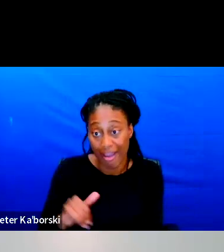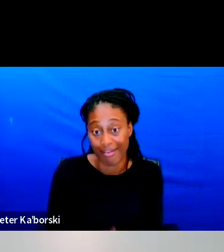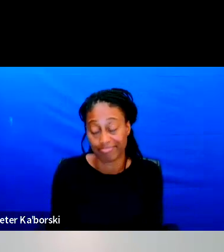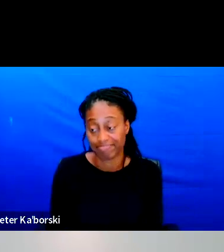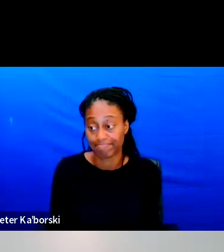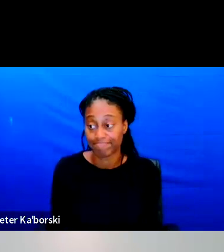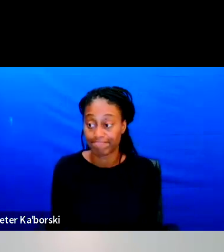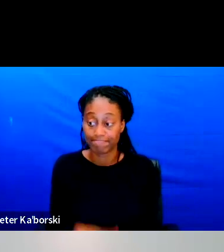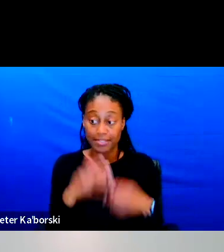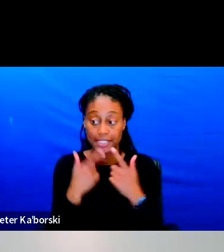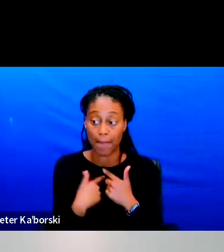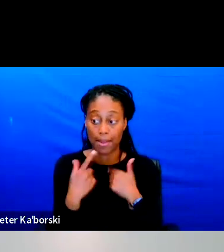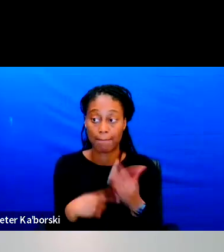Kyle Kleist: So how about when it comes to tracking.